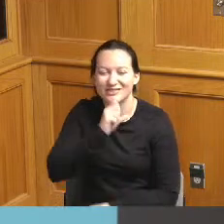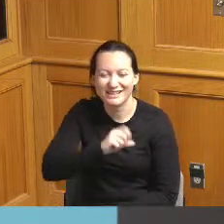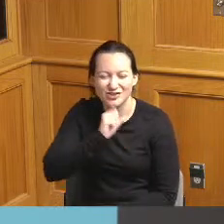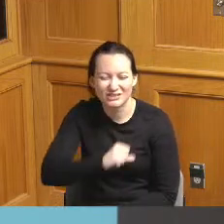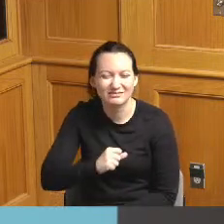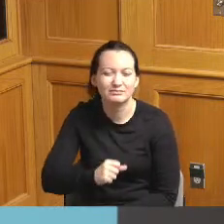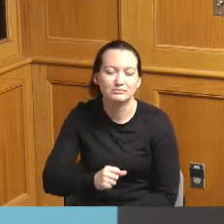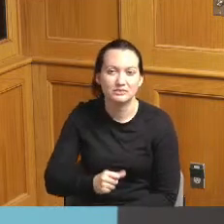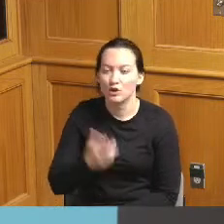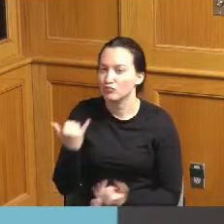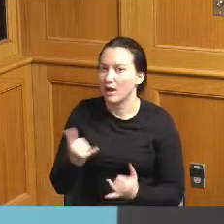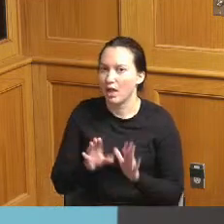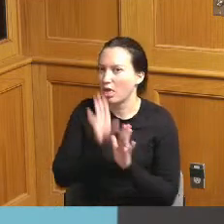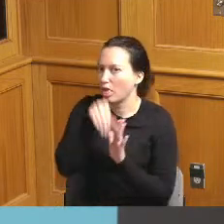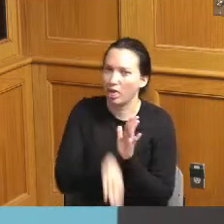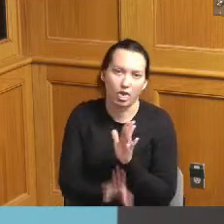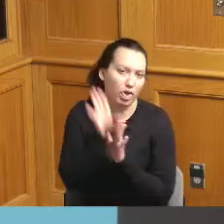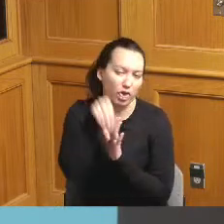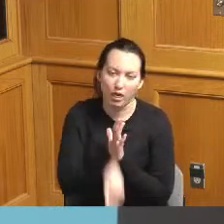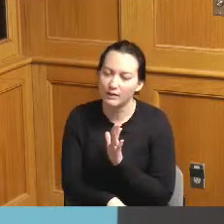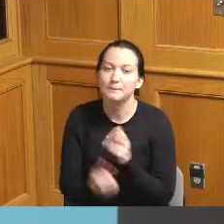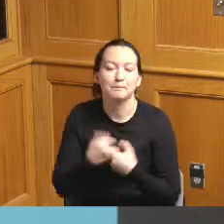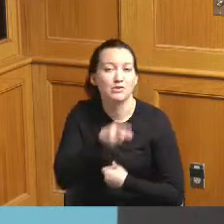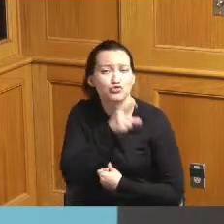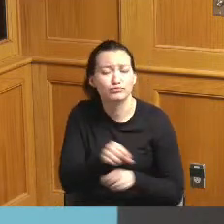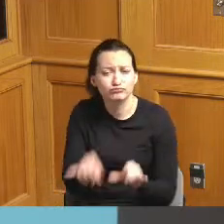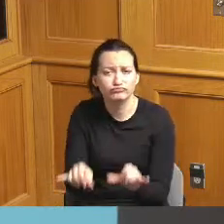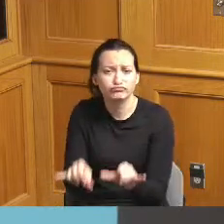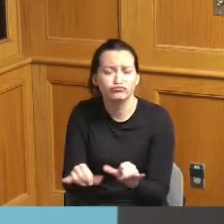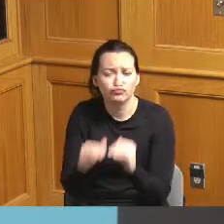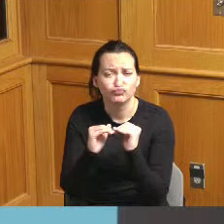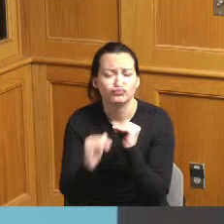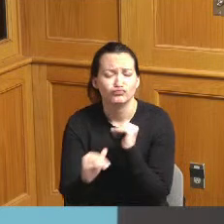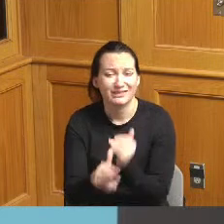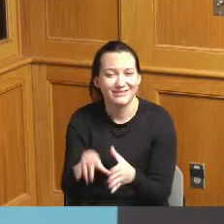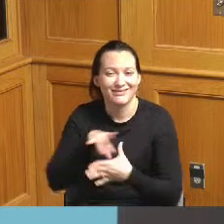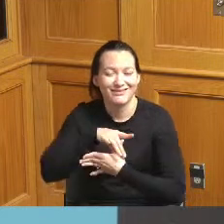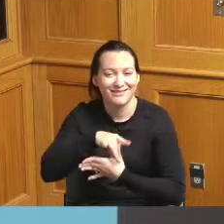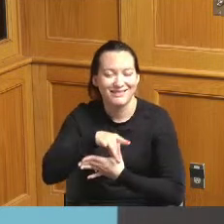inconsistent and so we want to make sure we have a standard content for children that are